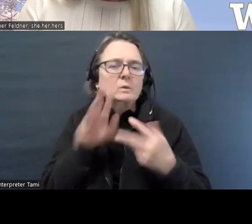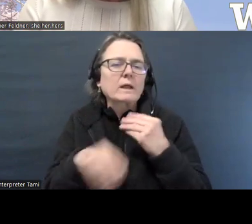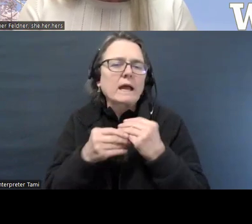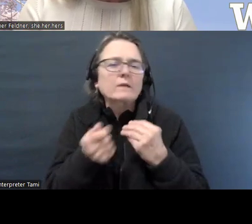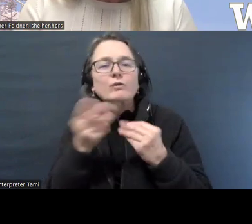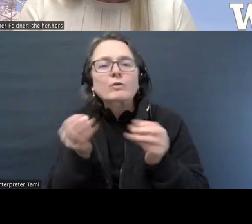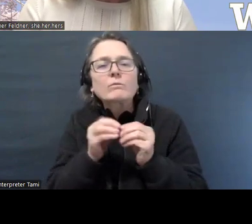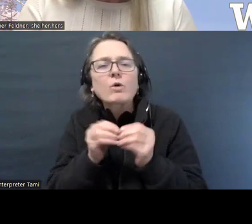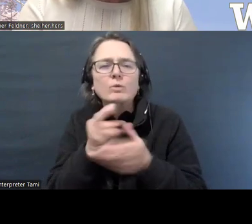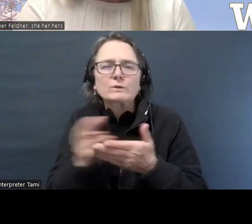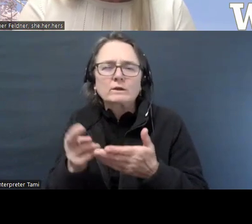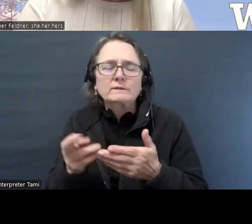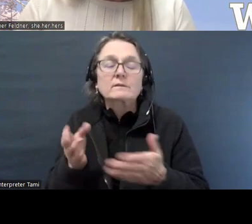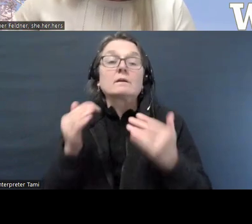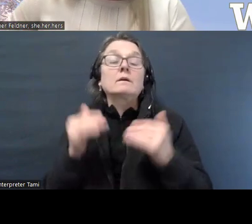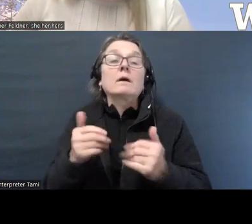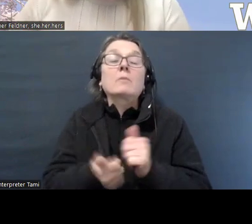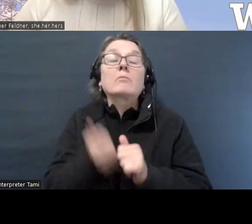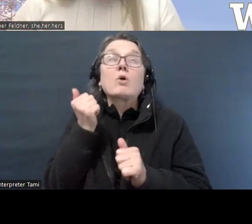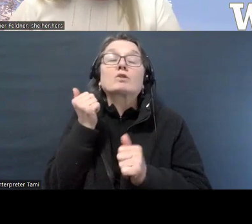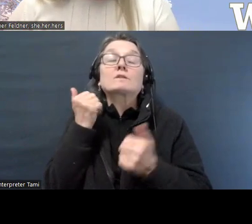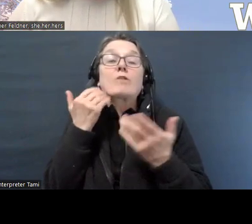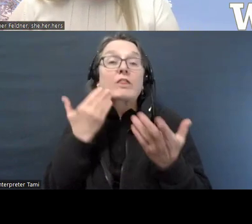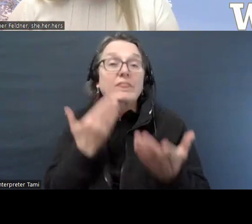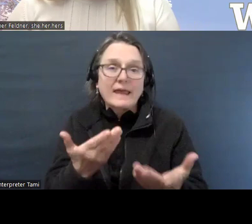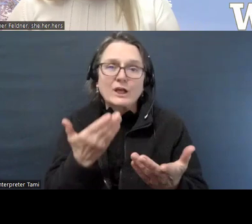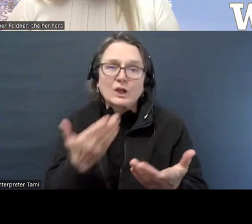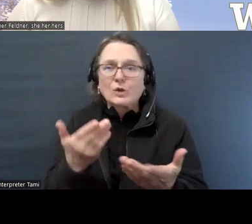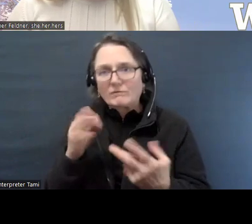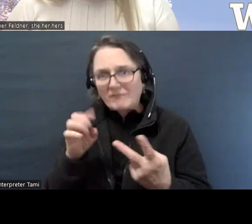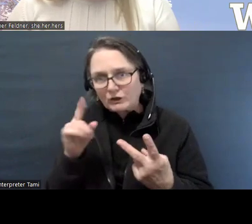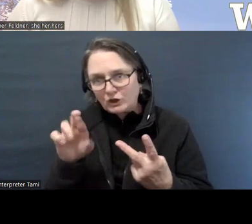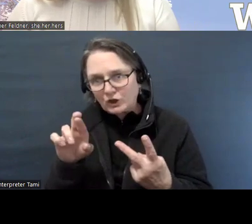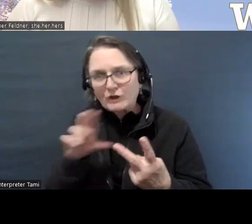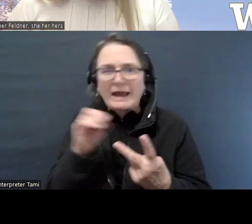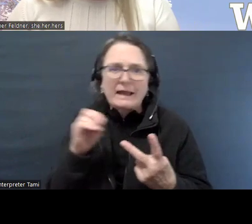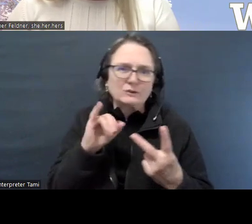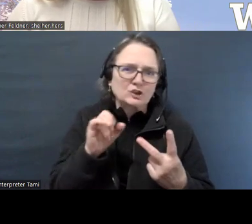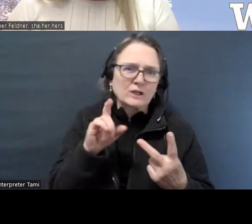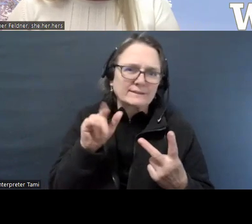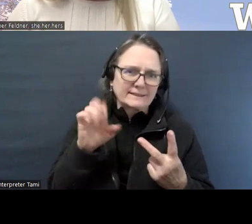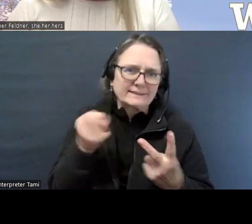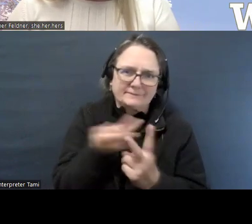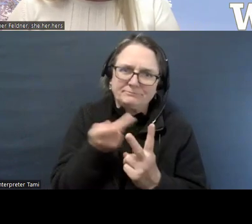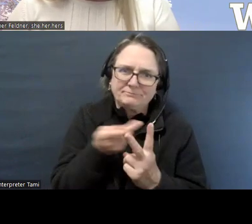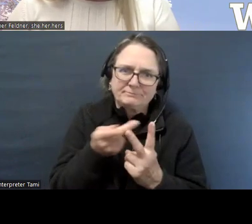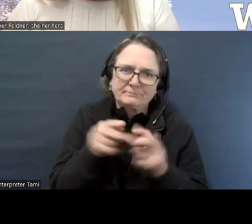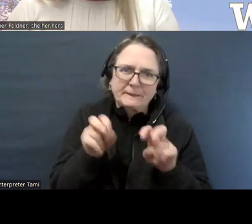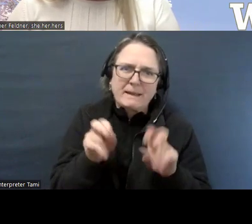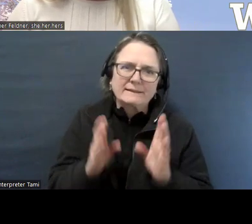And then most of all, thank you so much Feldner and Justice for sharing your expertise, your insight,